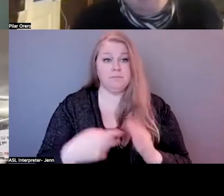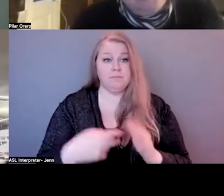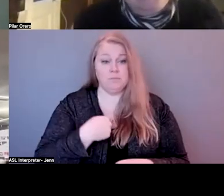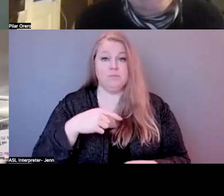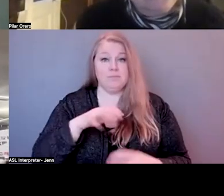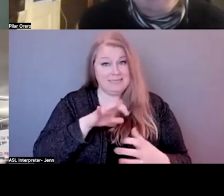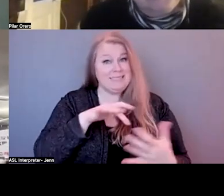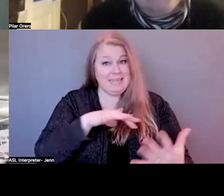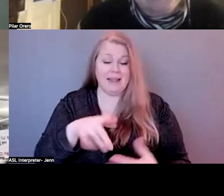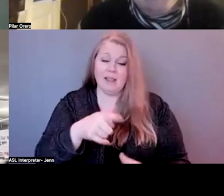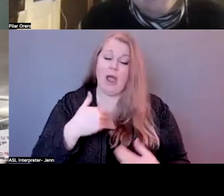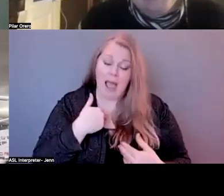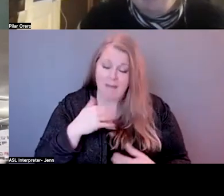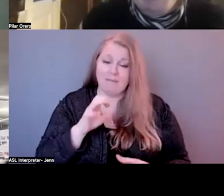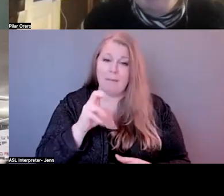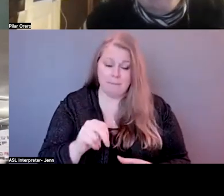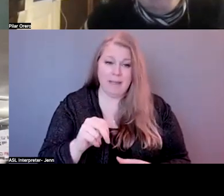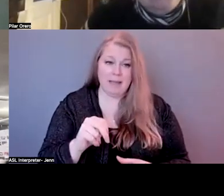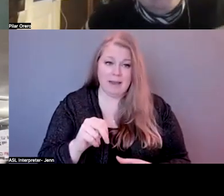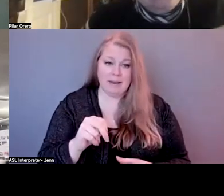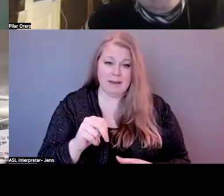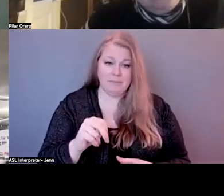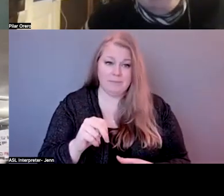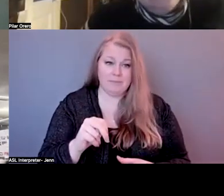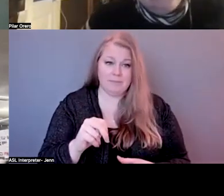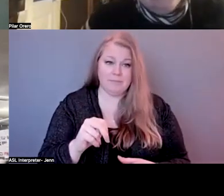There has been all kinds of accessible techniques,